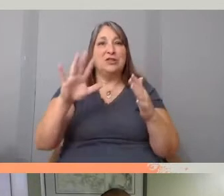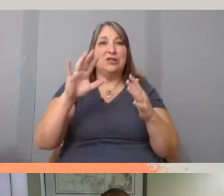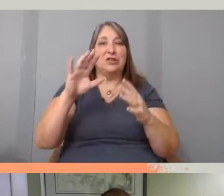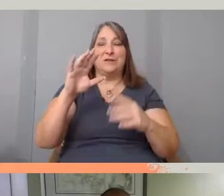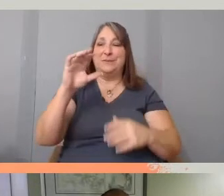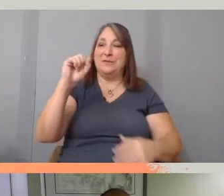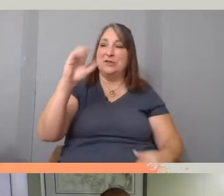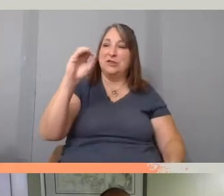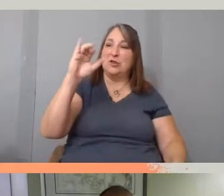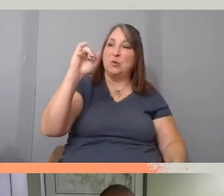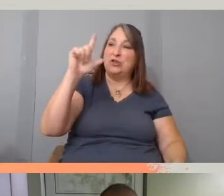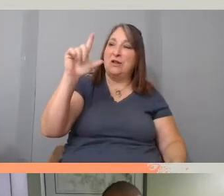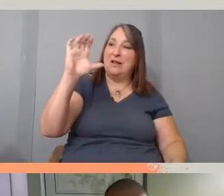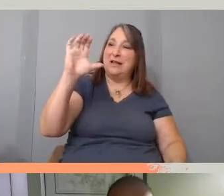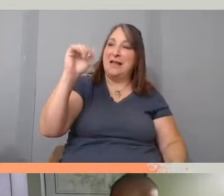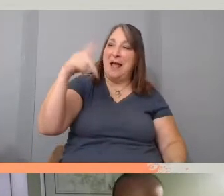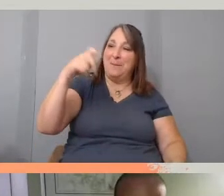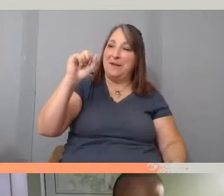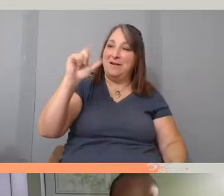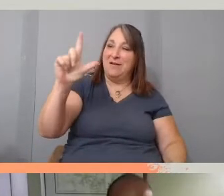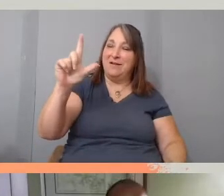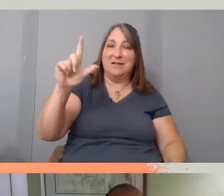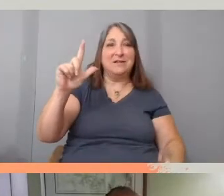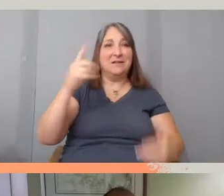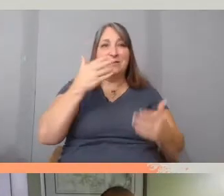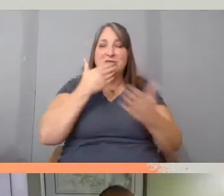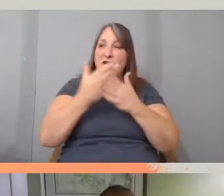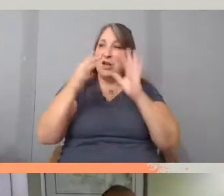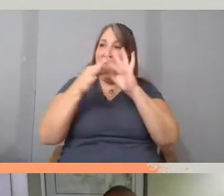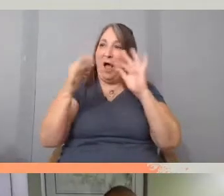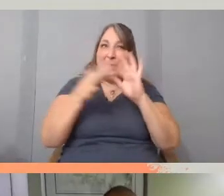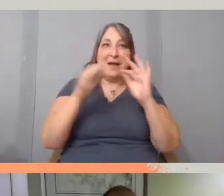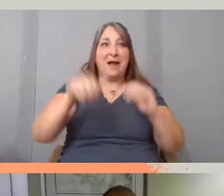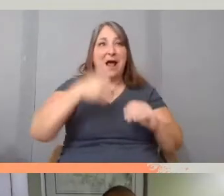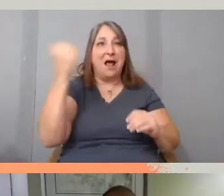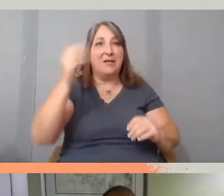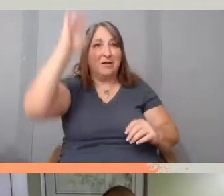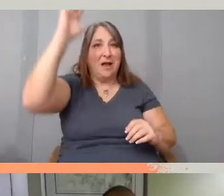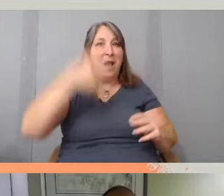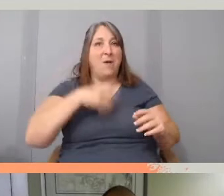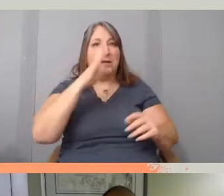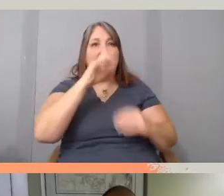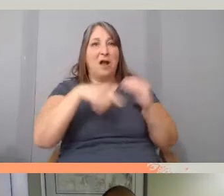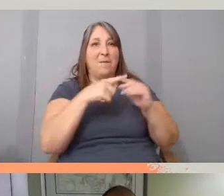So I'd love to just get a little comment from anybody else. I wanna talk about mentorship